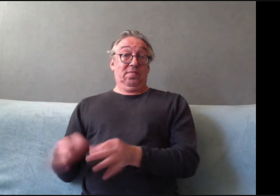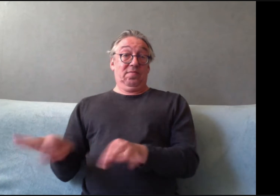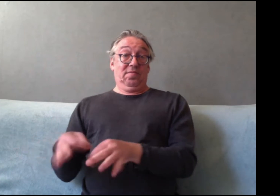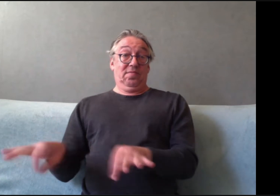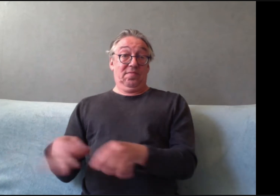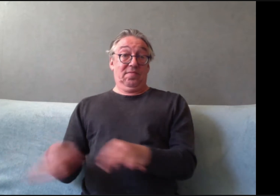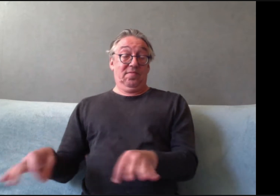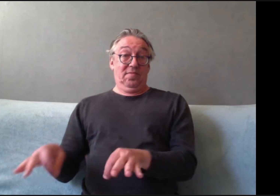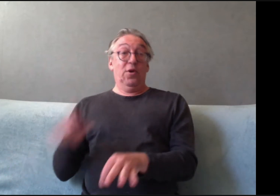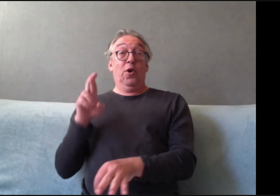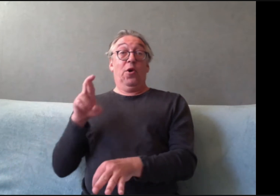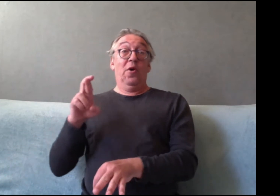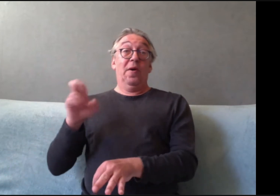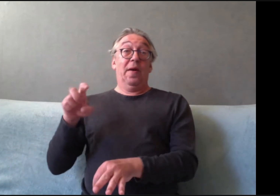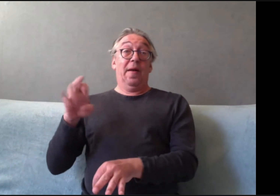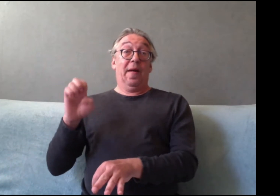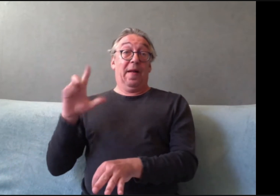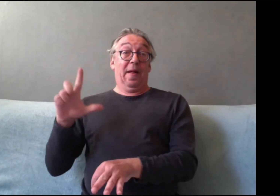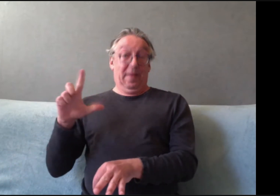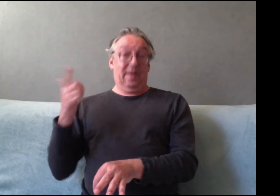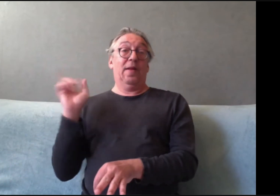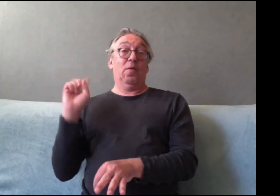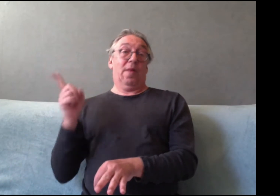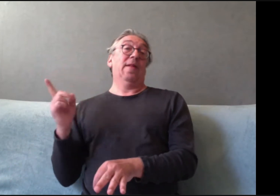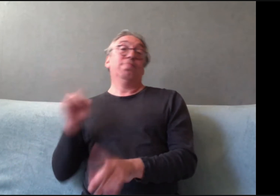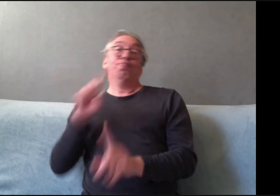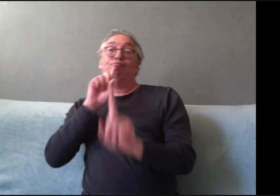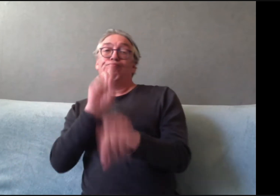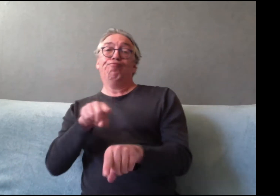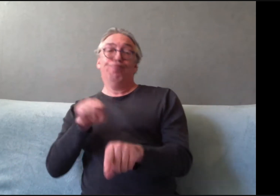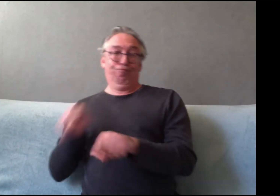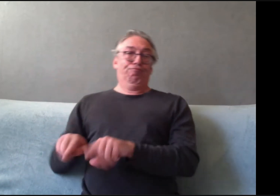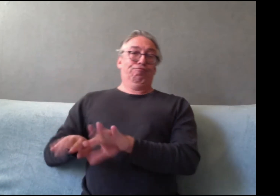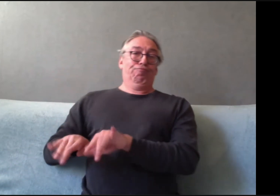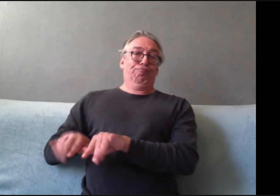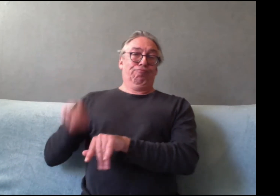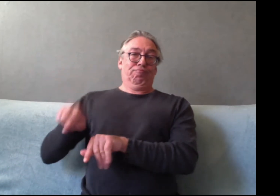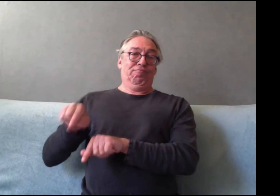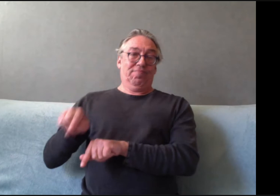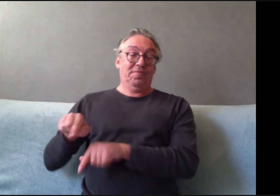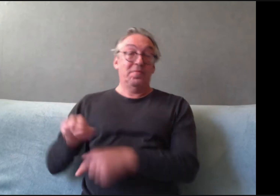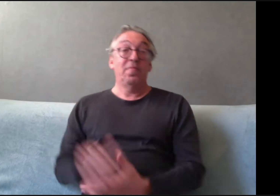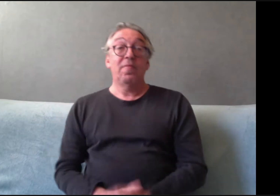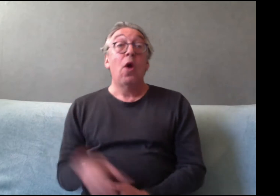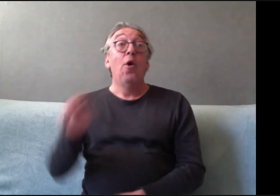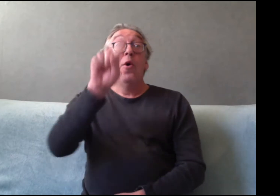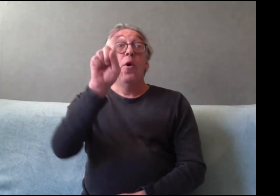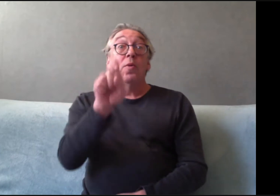I'll margin in the chat box the names of the speakers for the open floor.